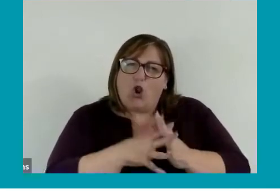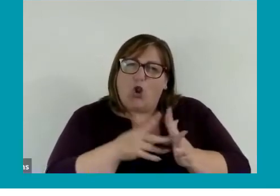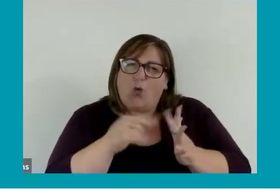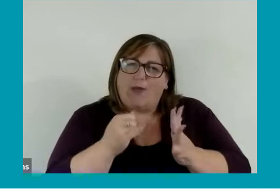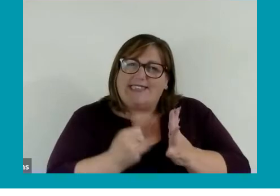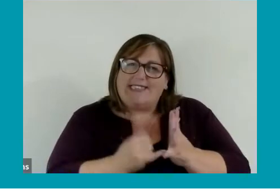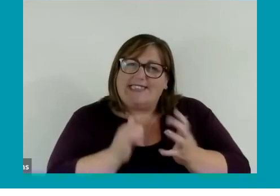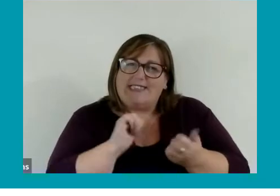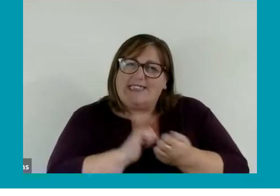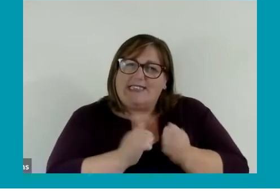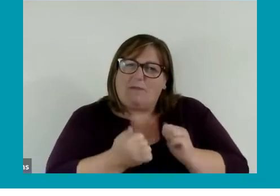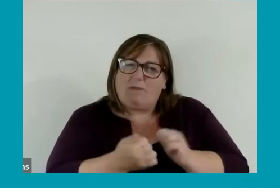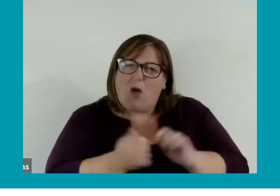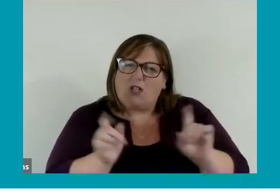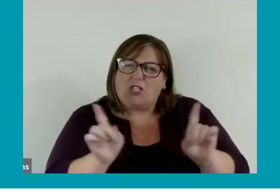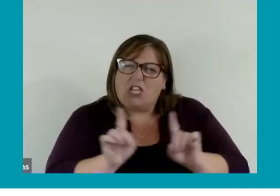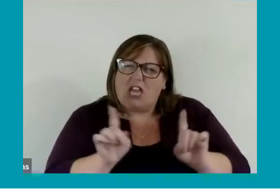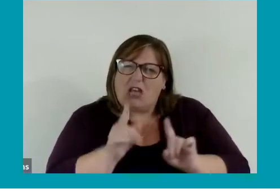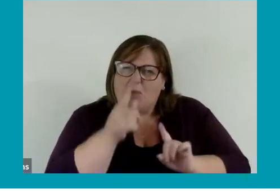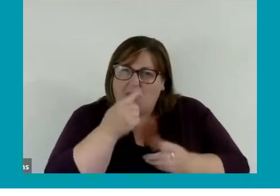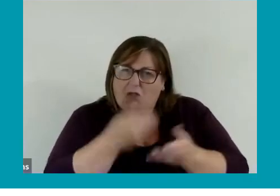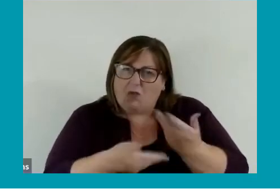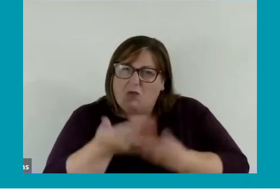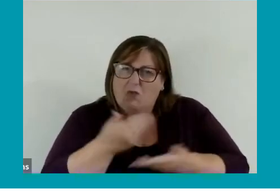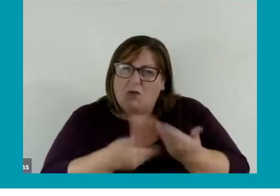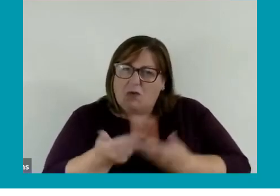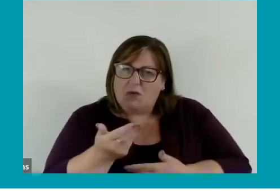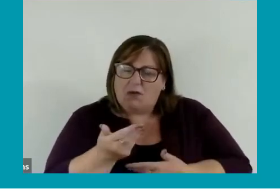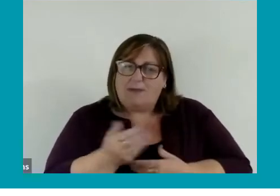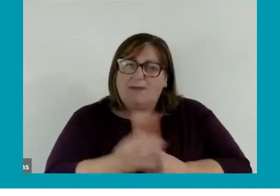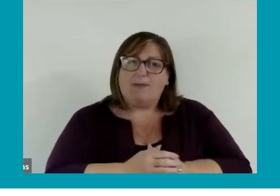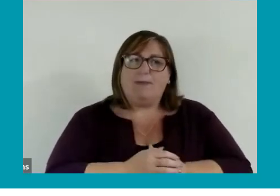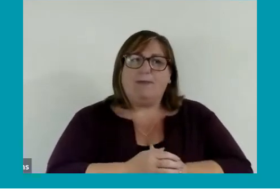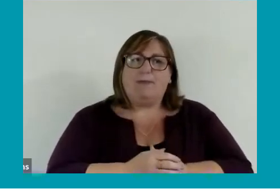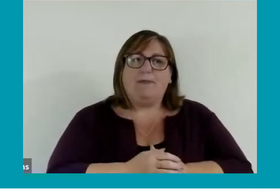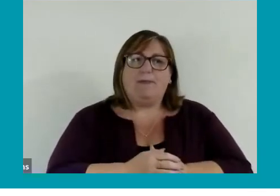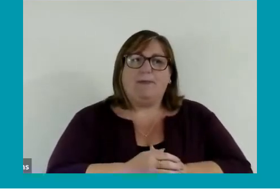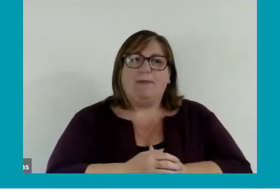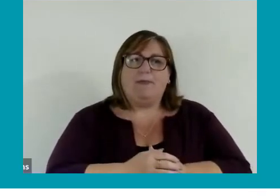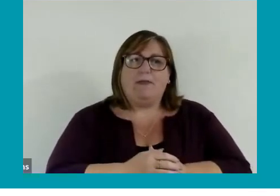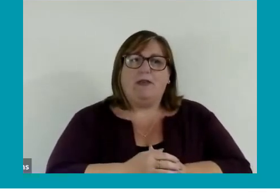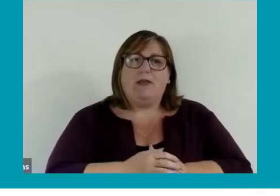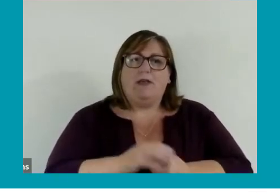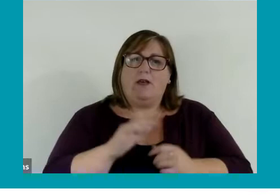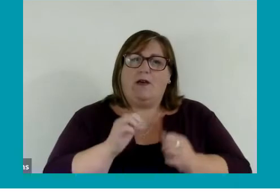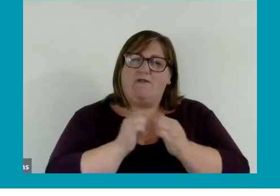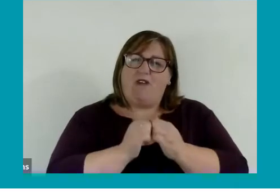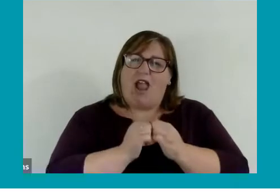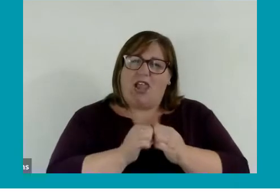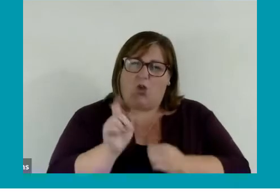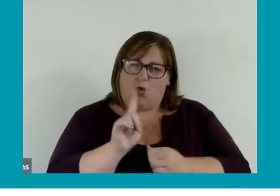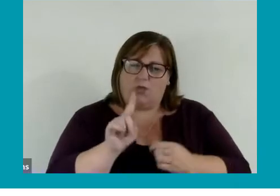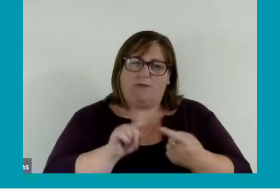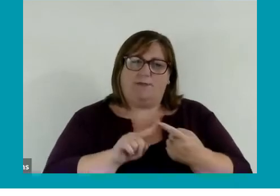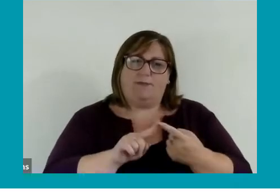some of your values which are really impressive do right, all or nothing, give more than you take ,